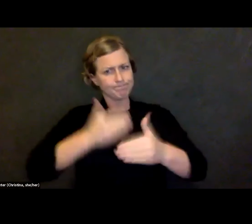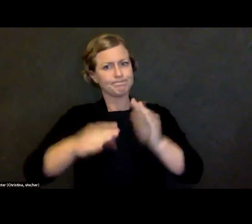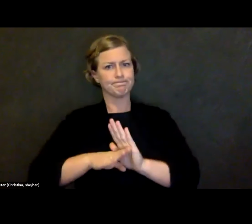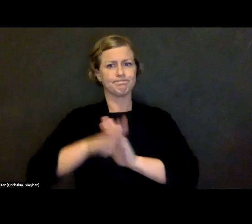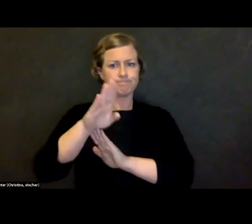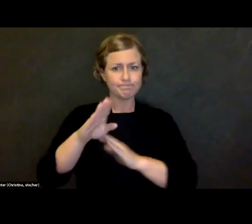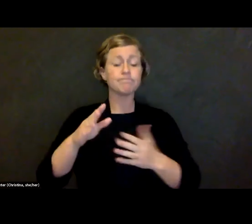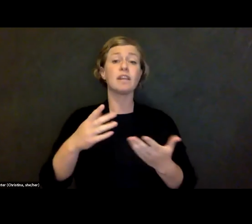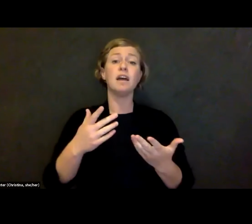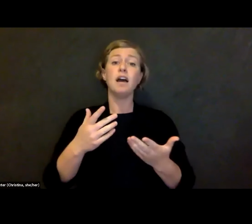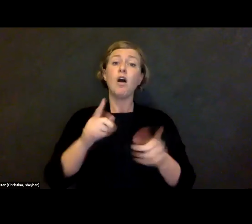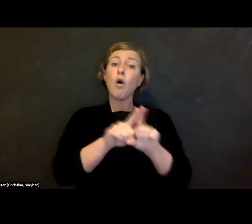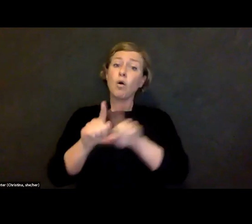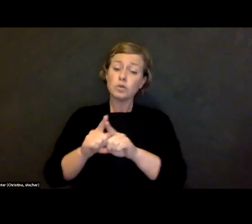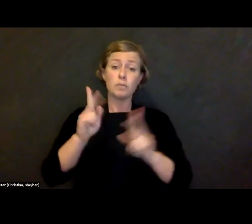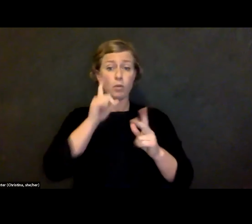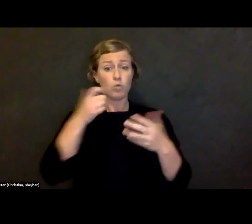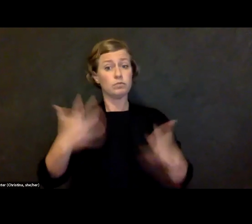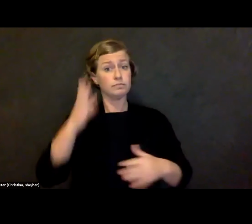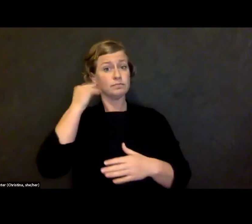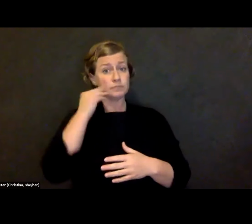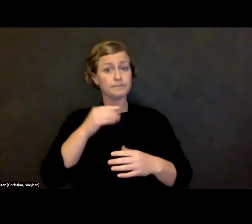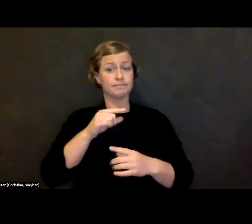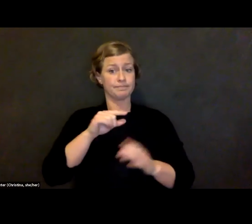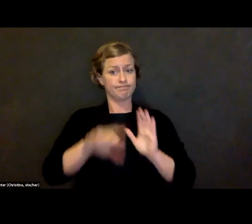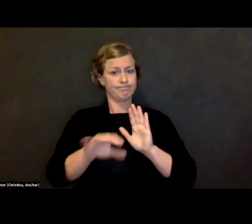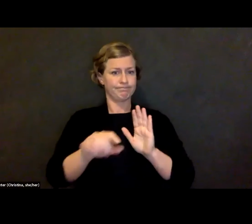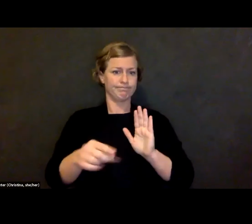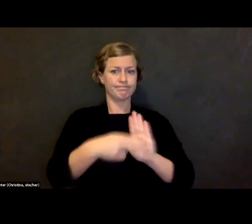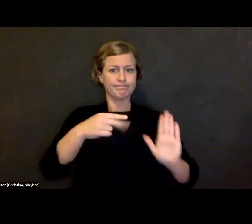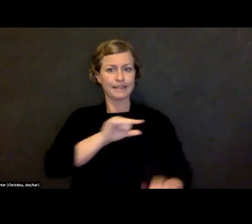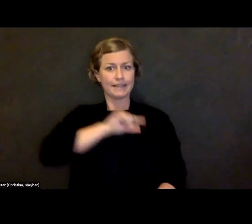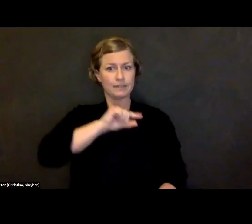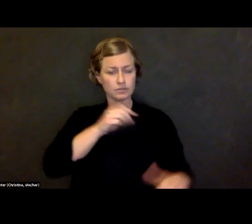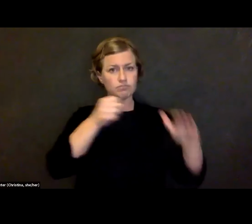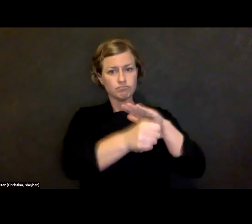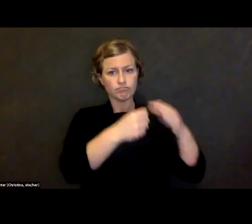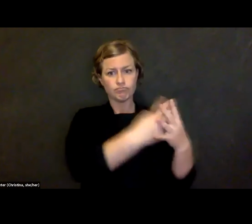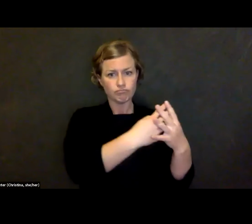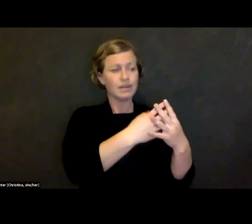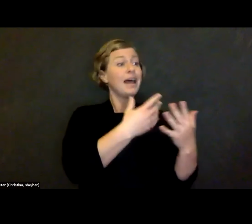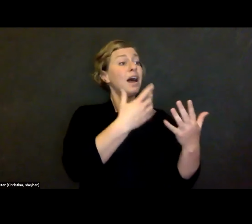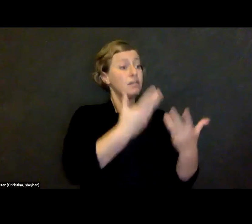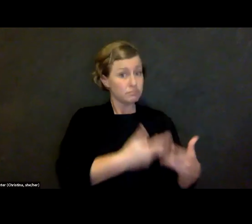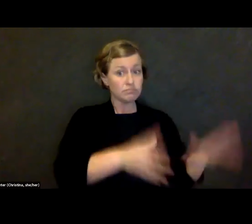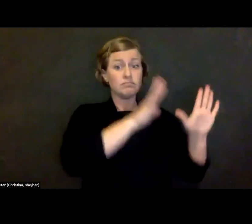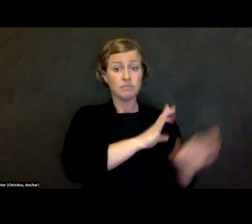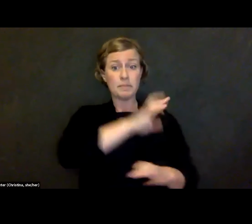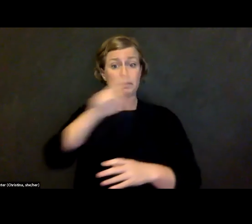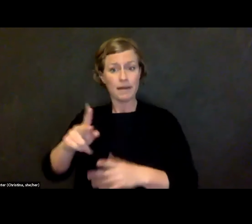abuses going forward. Helping clear their record and